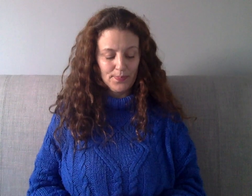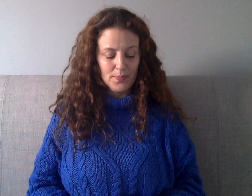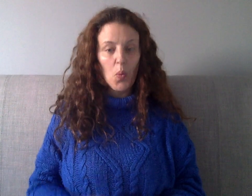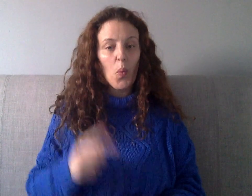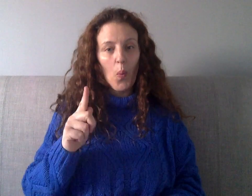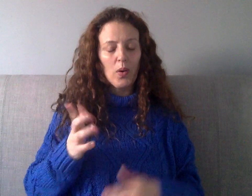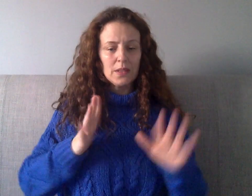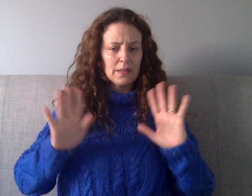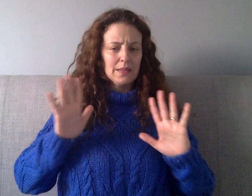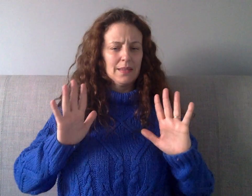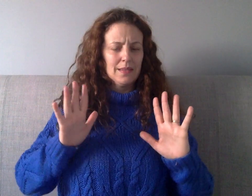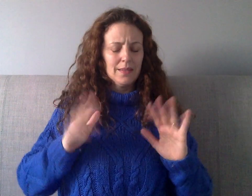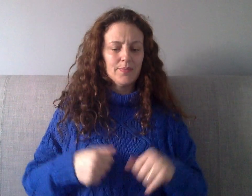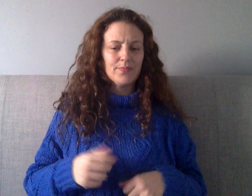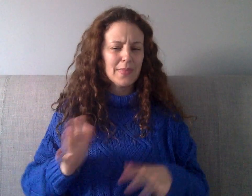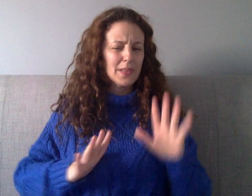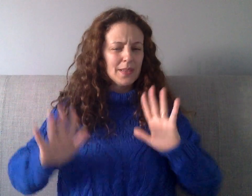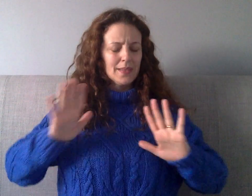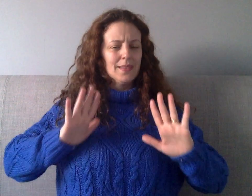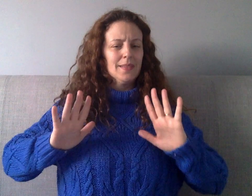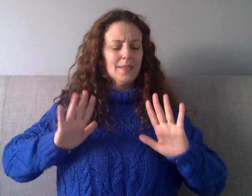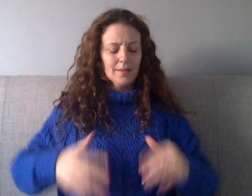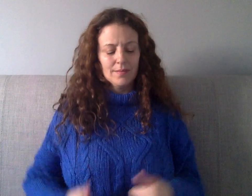Or like this.